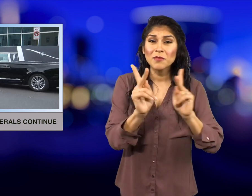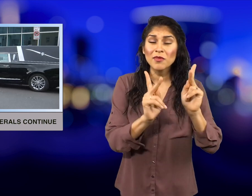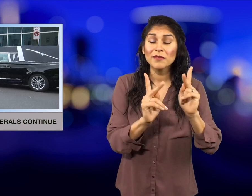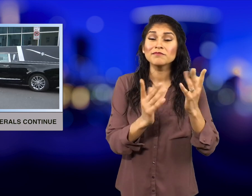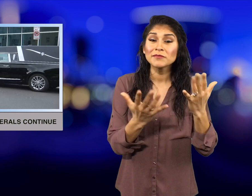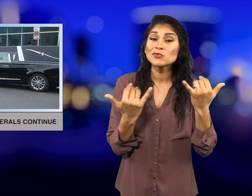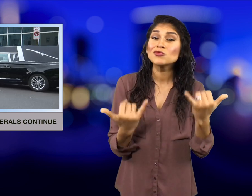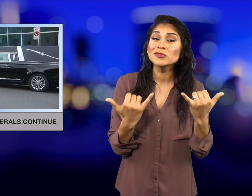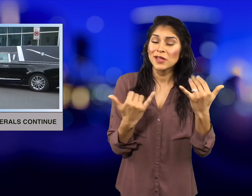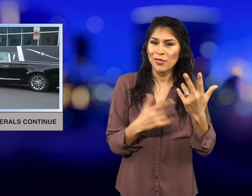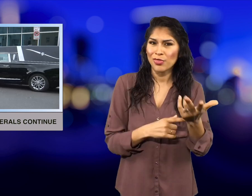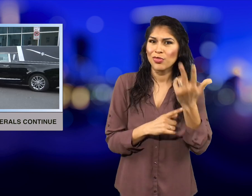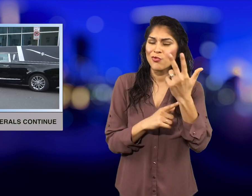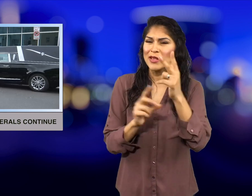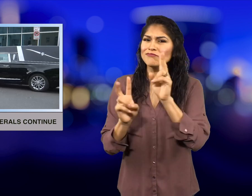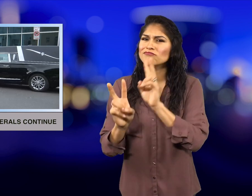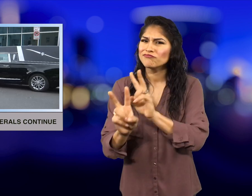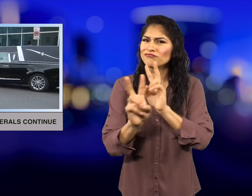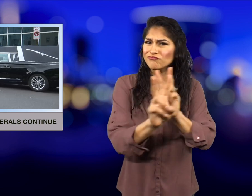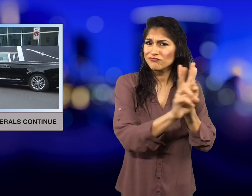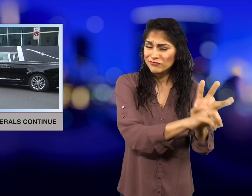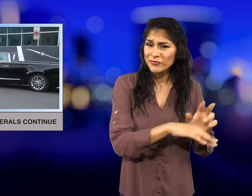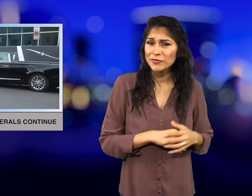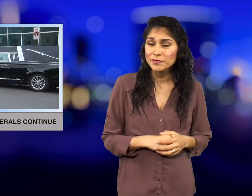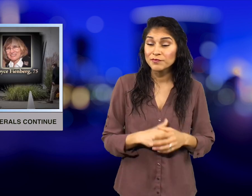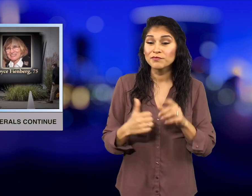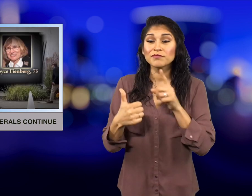of Saturday's synagogue shooting.